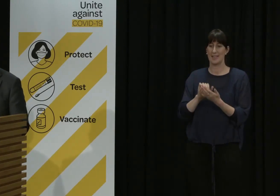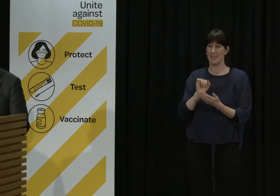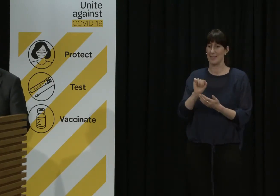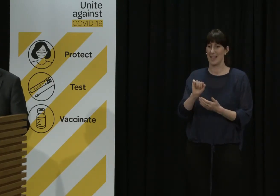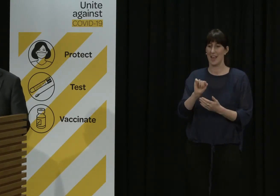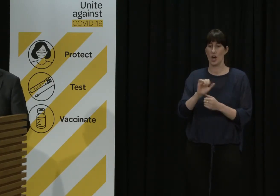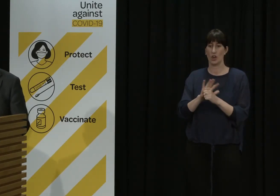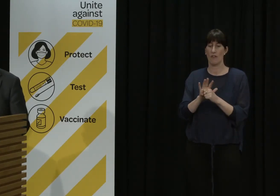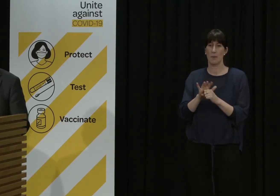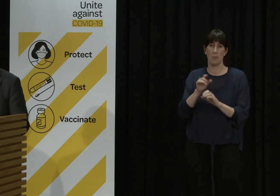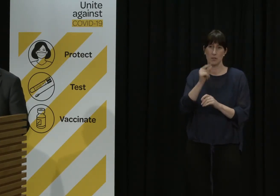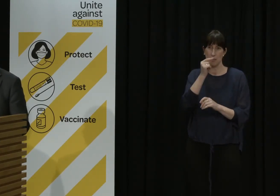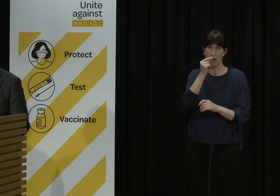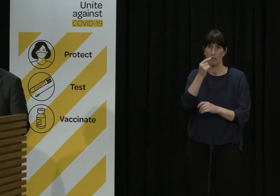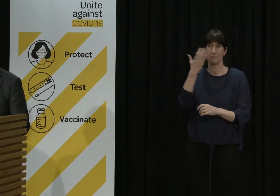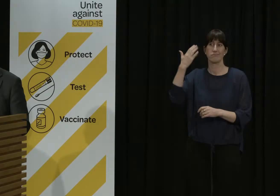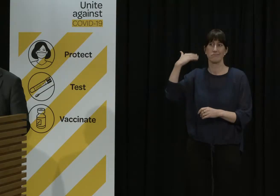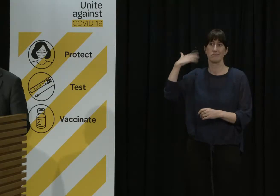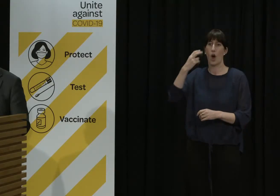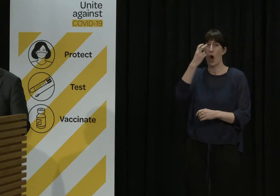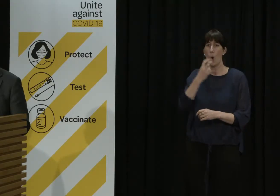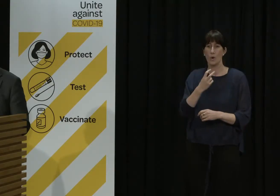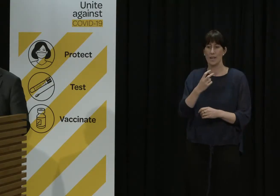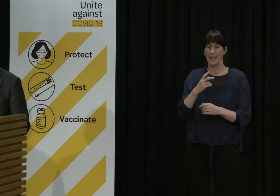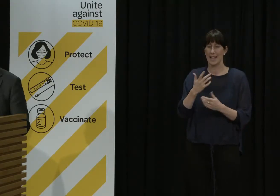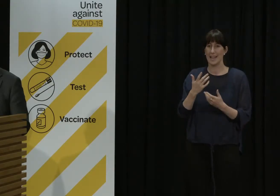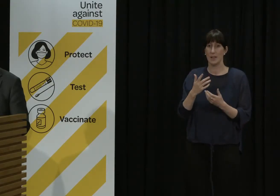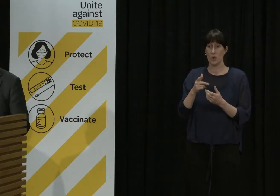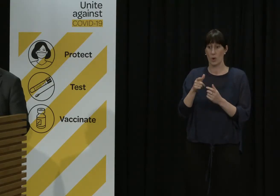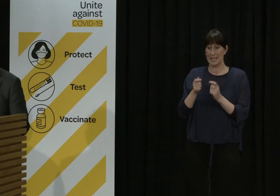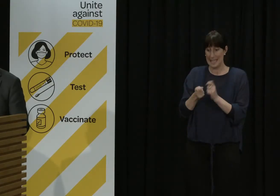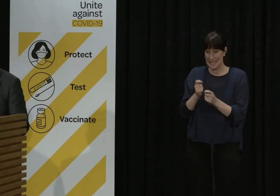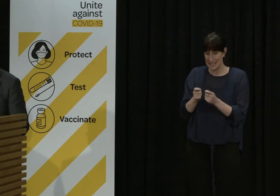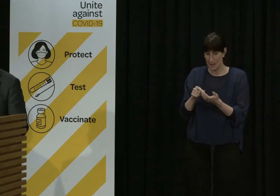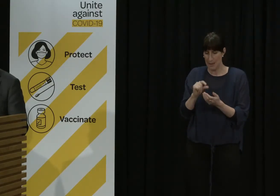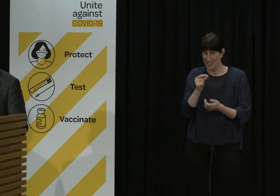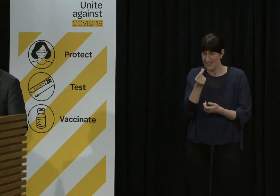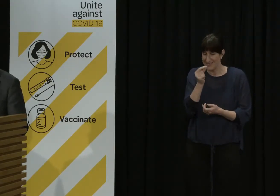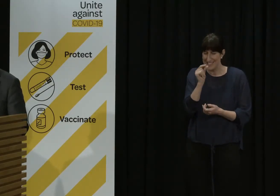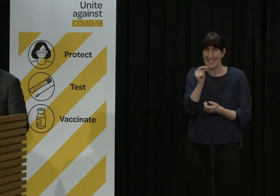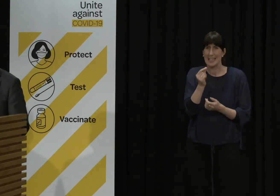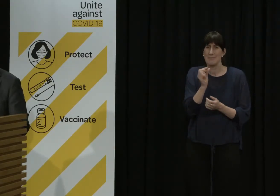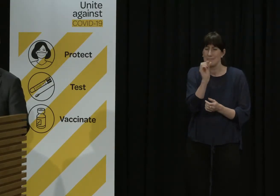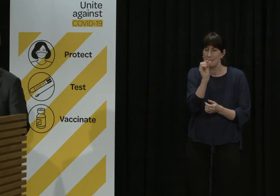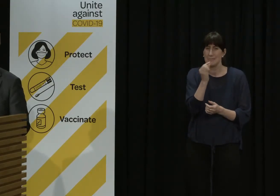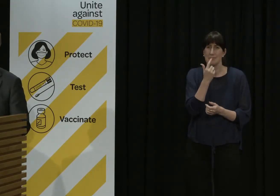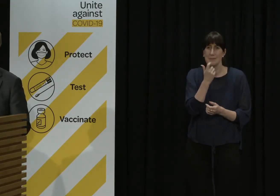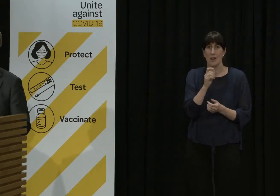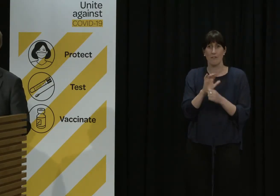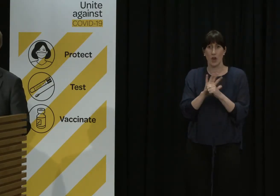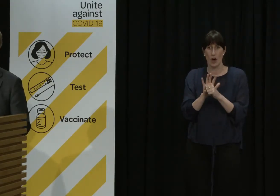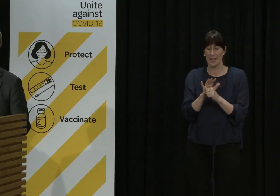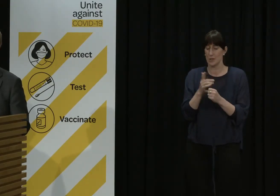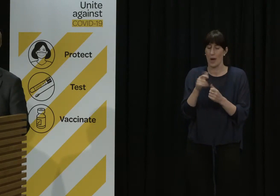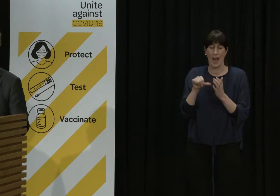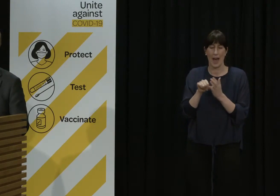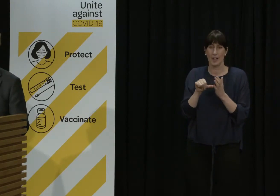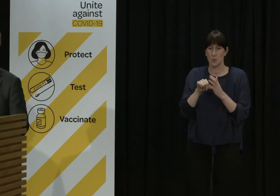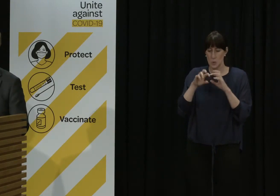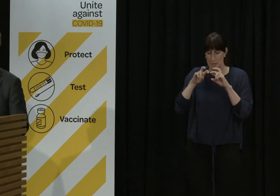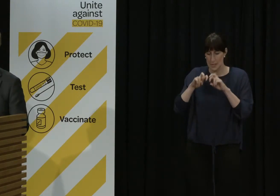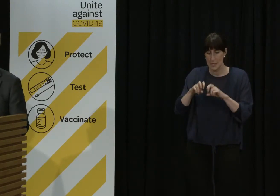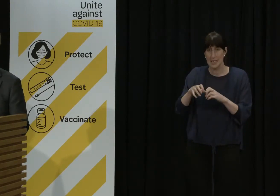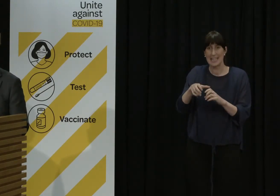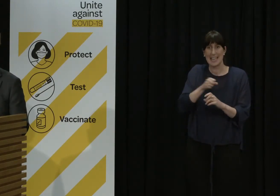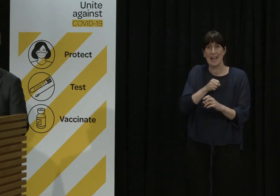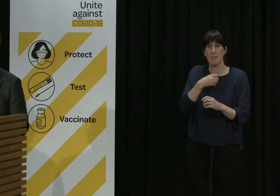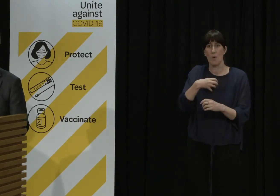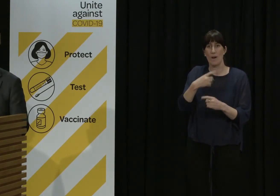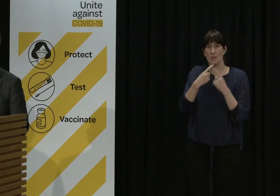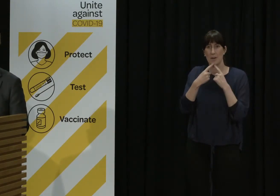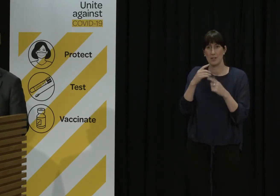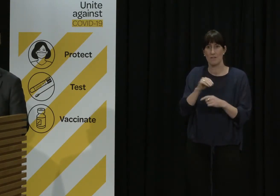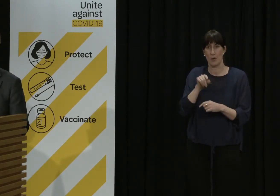classified as a historic case.